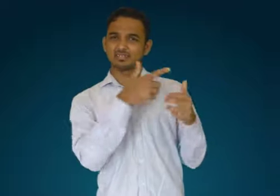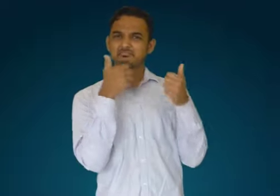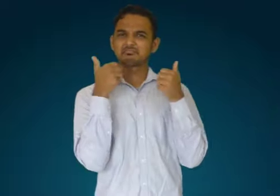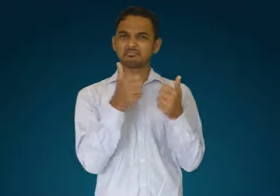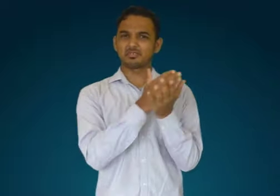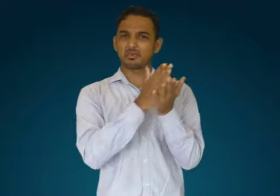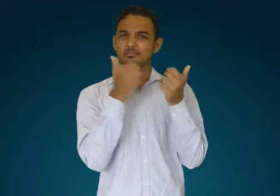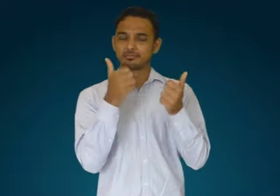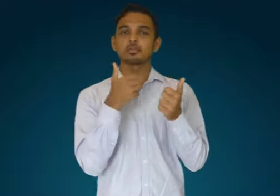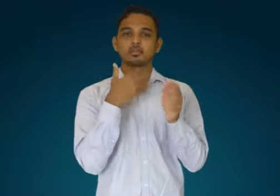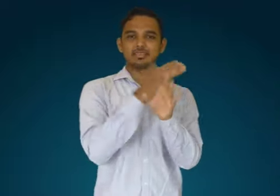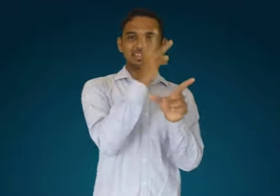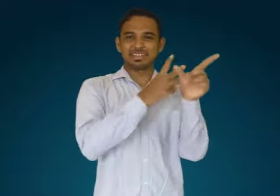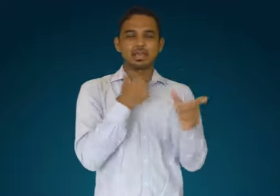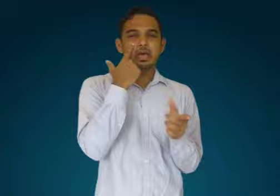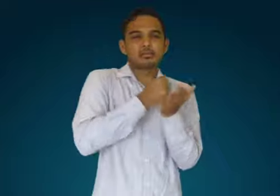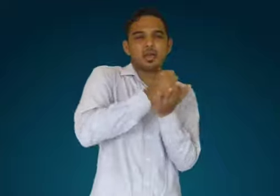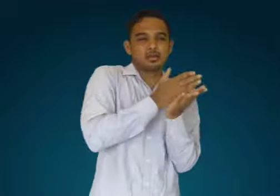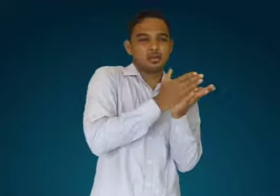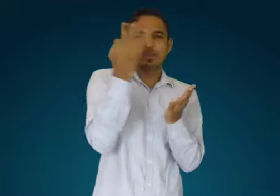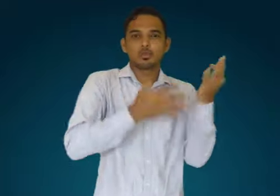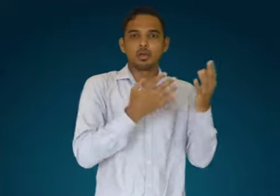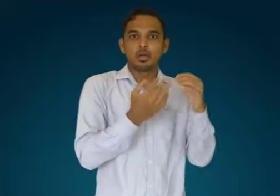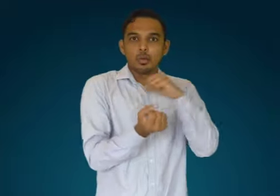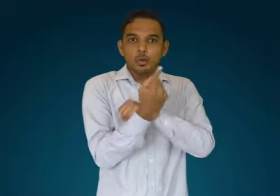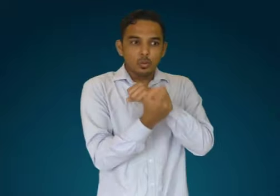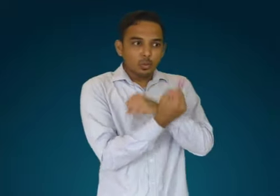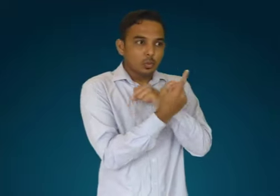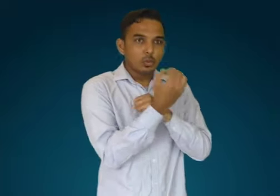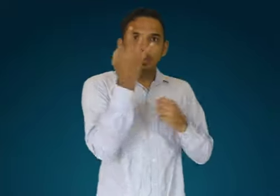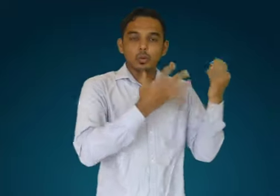and strategies which can be utilized in our classrooms